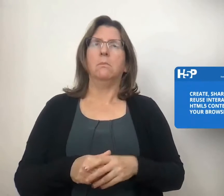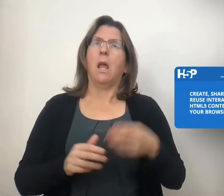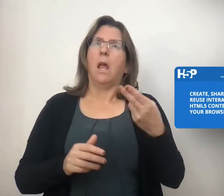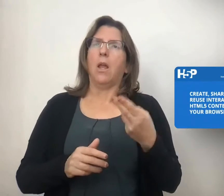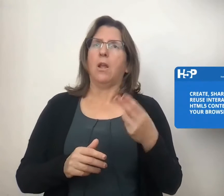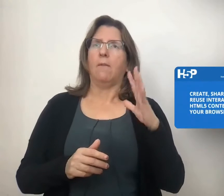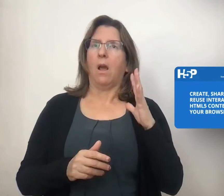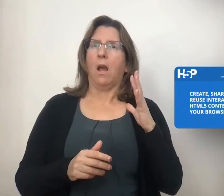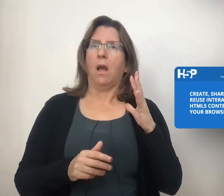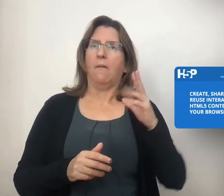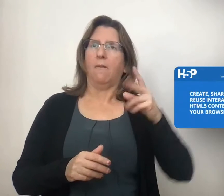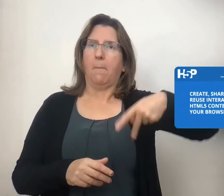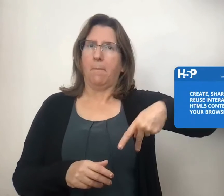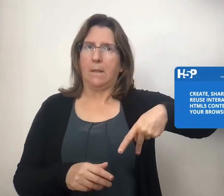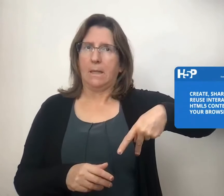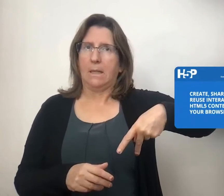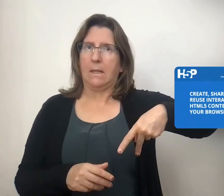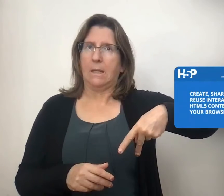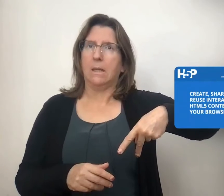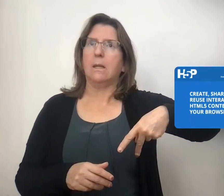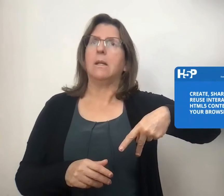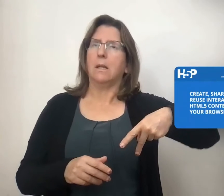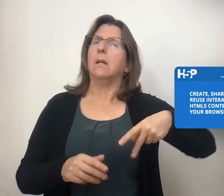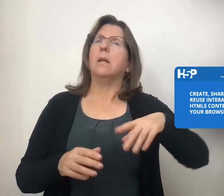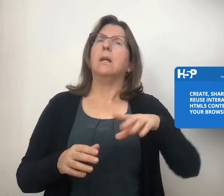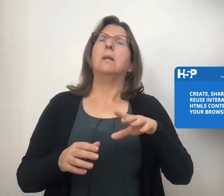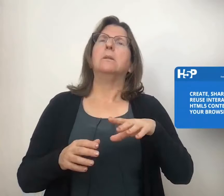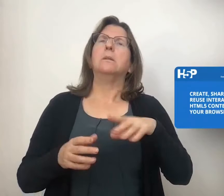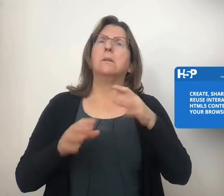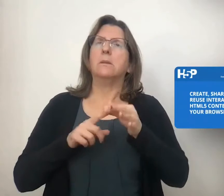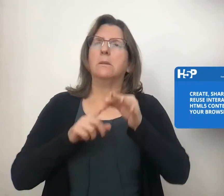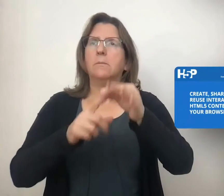After that you can share your product as an OER so others can use it.